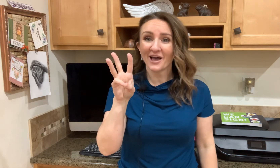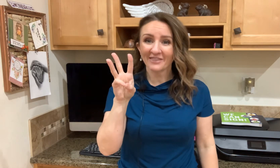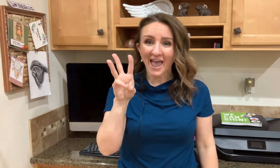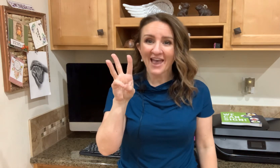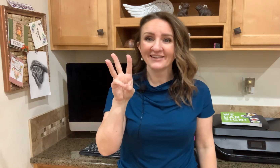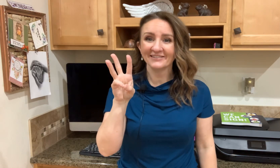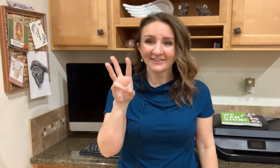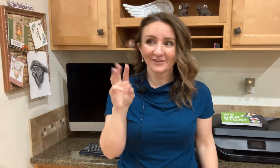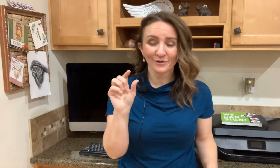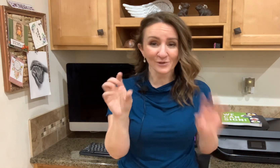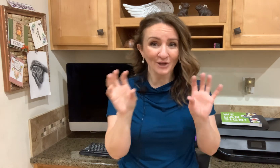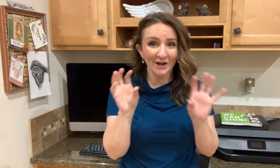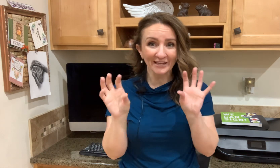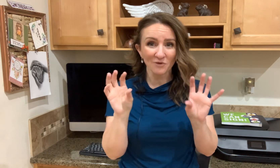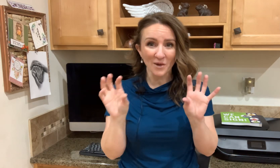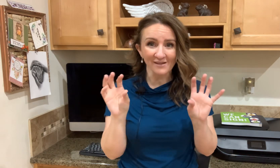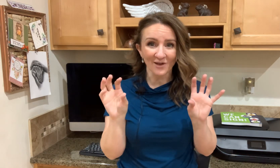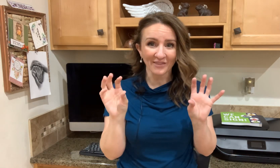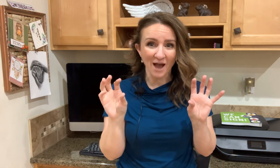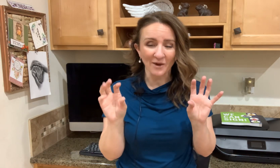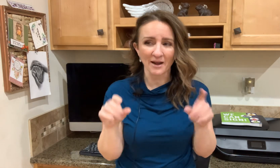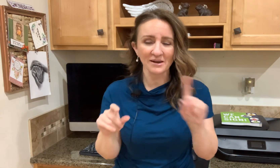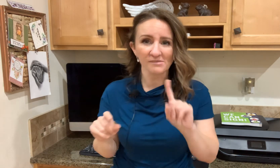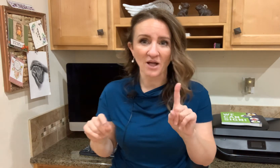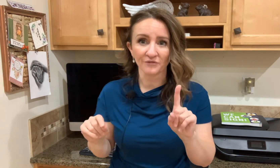There's a lot of Giveaways on that one. I'm gonna spell it for you